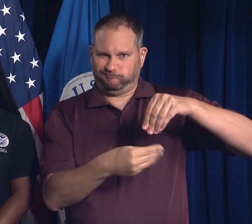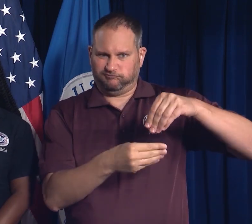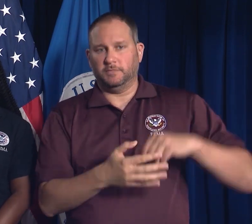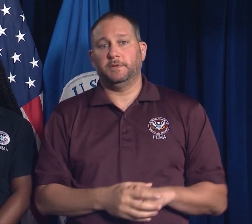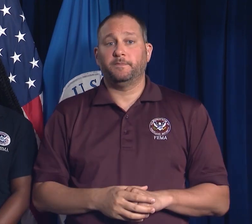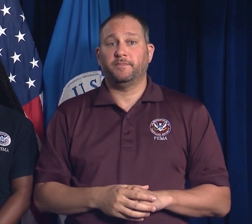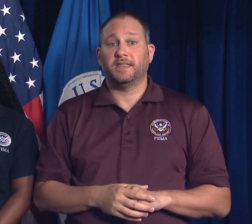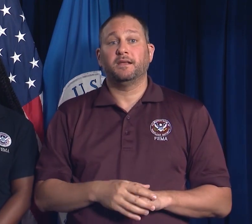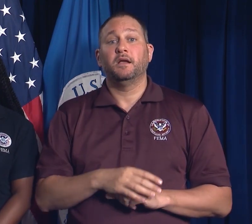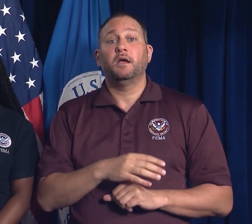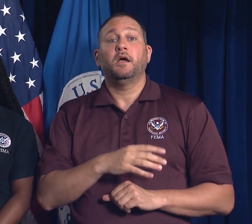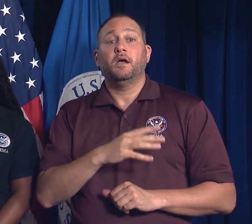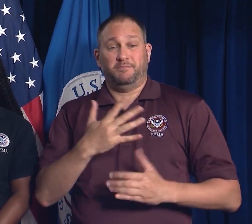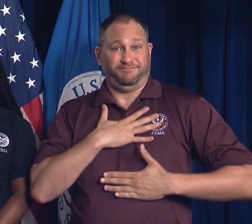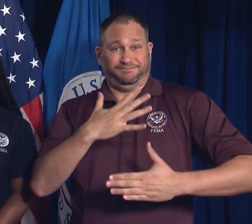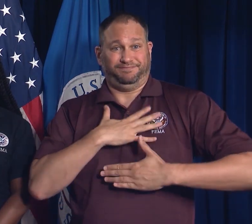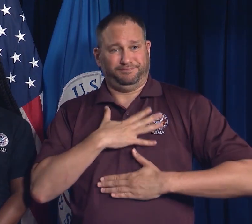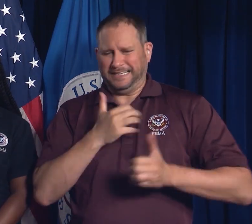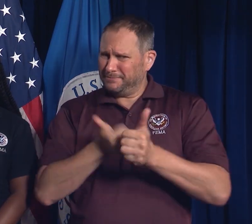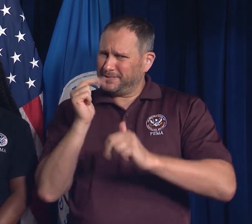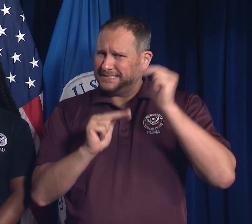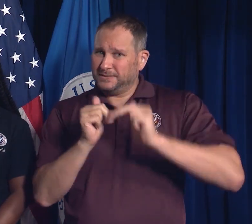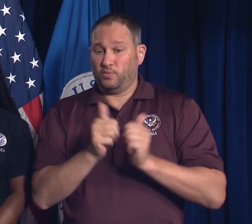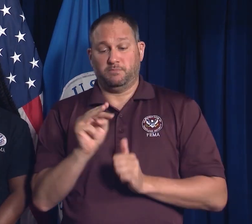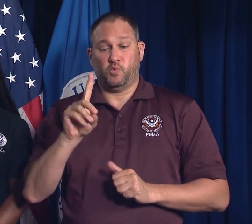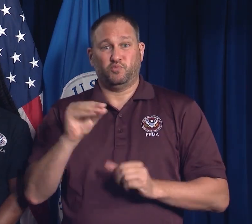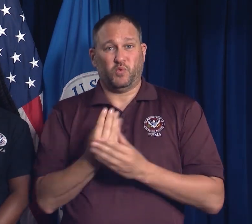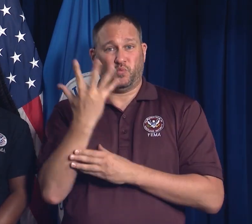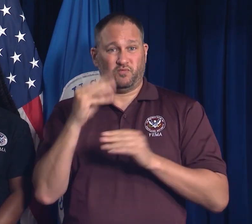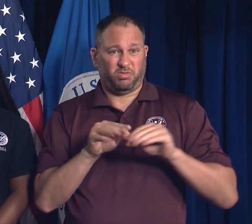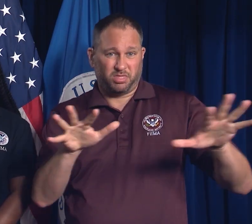People with asthma should try stay out of buildings with mold growth.